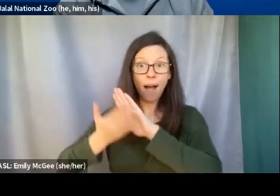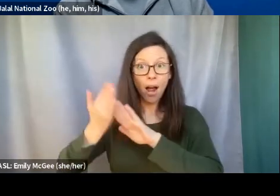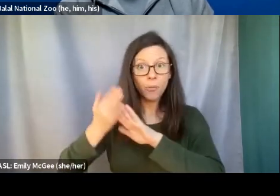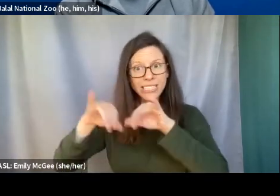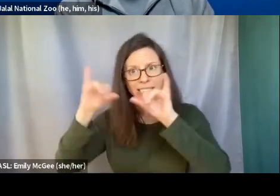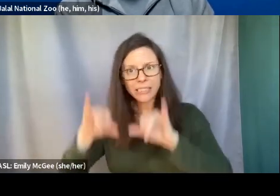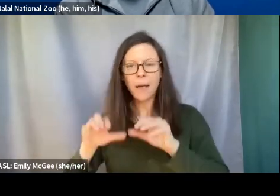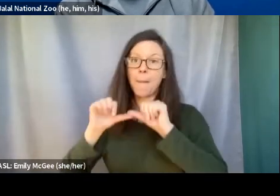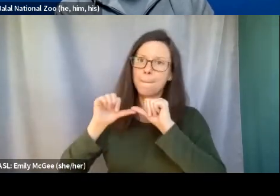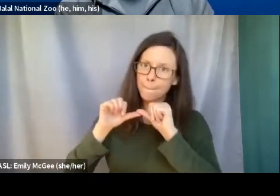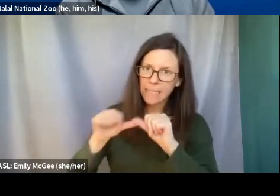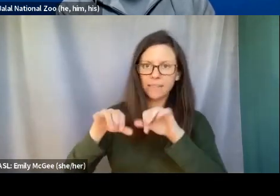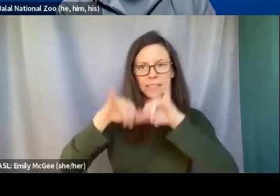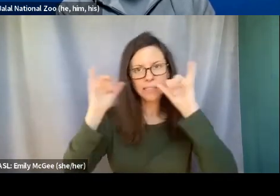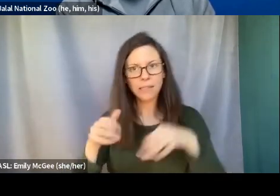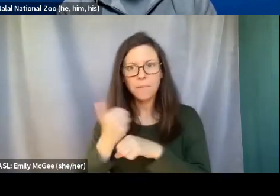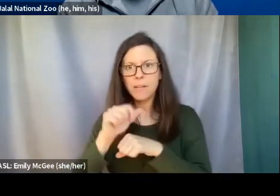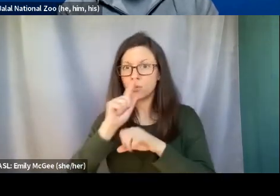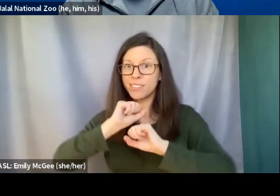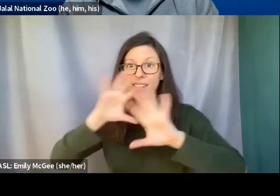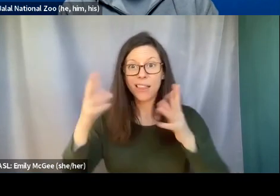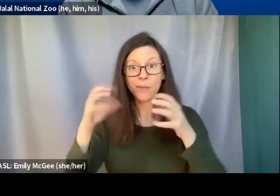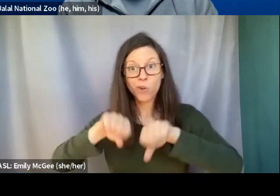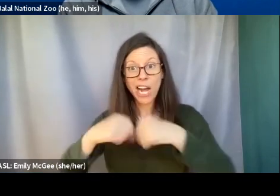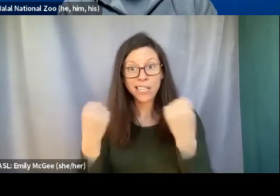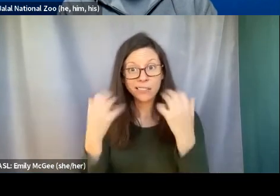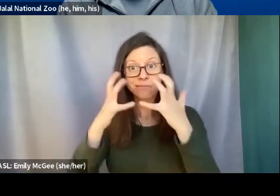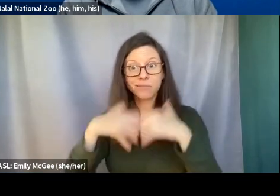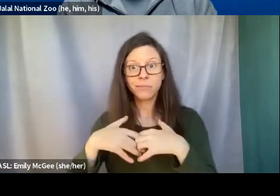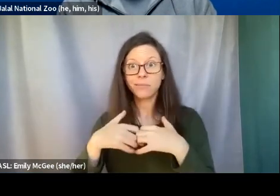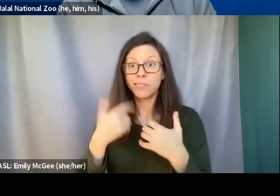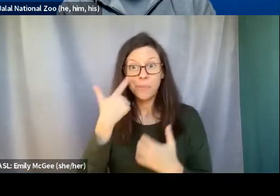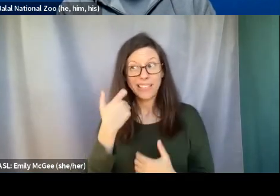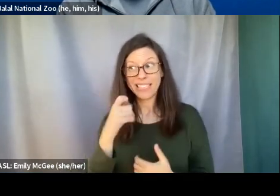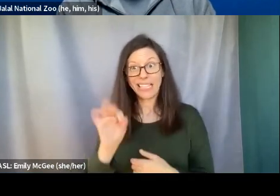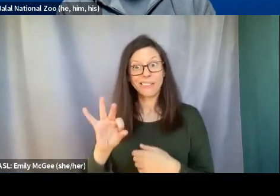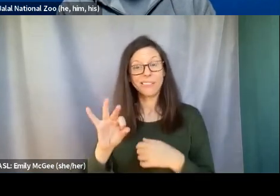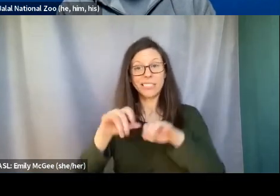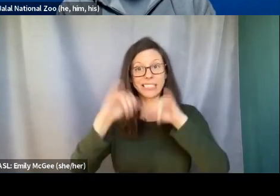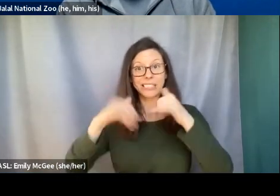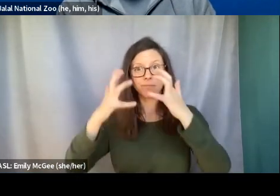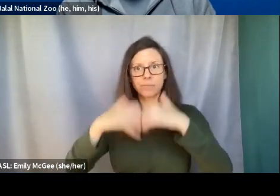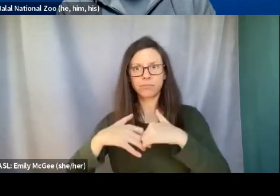sure that they don't break because our aquatic animals welfare depends on it. That's fantastic.